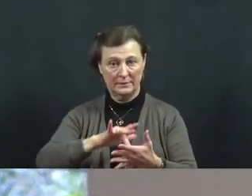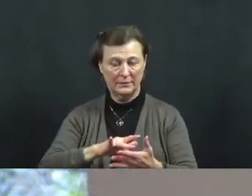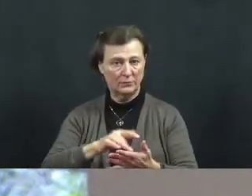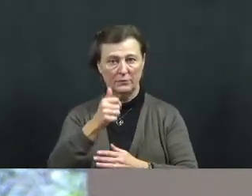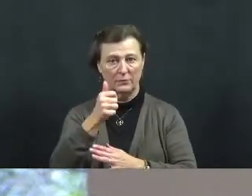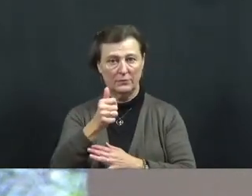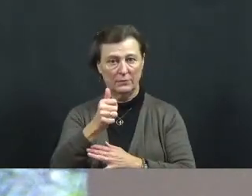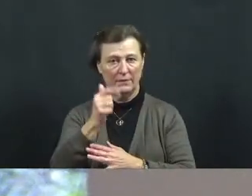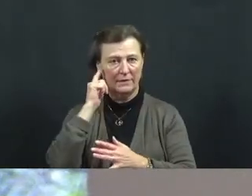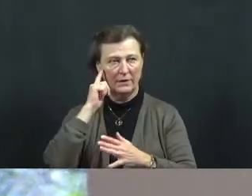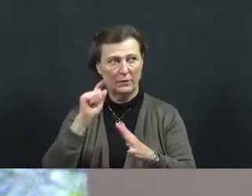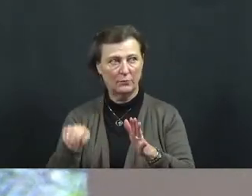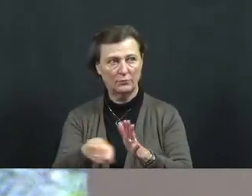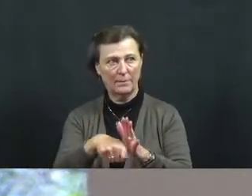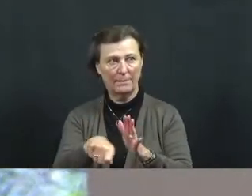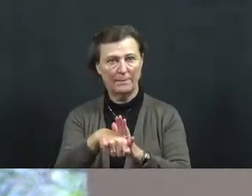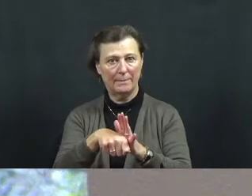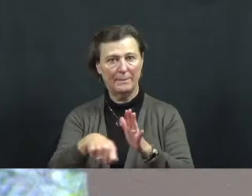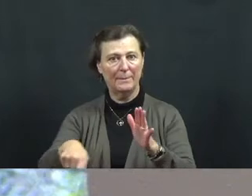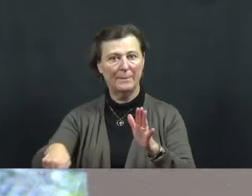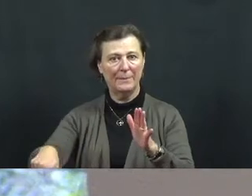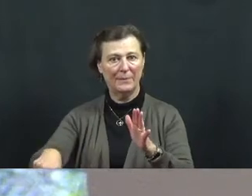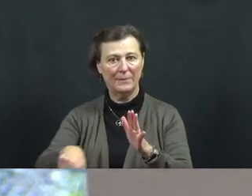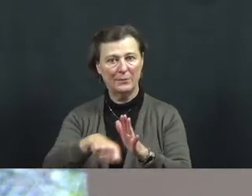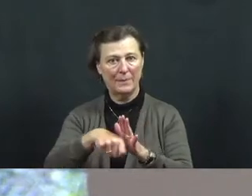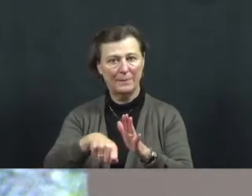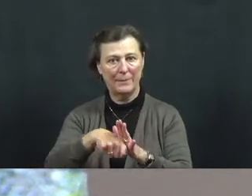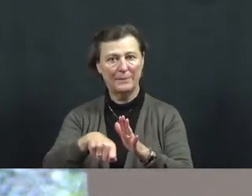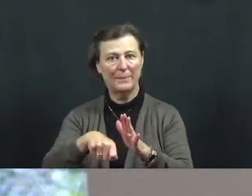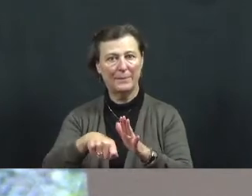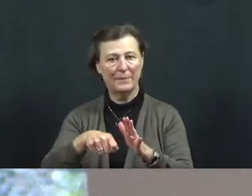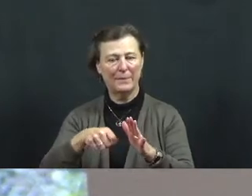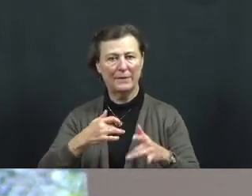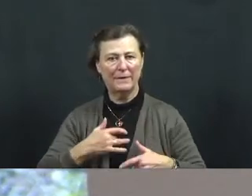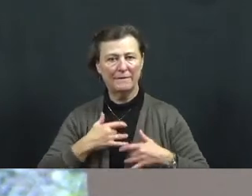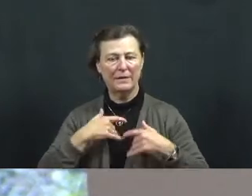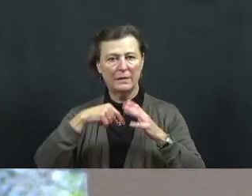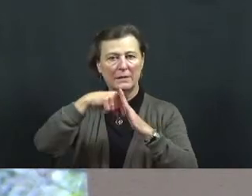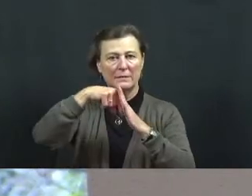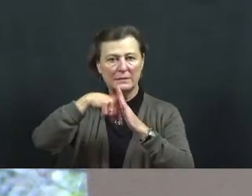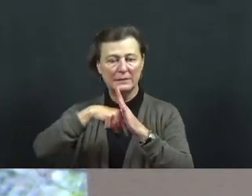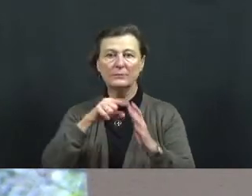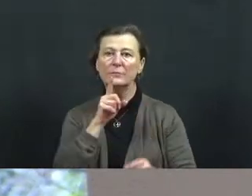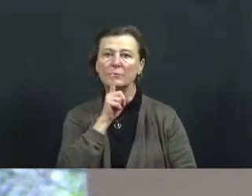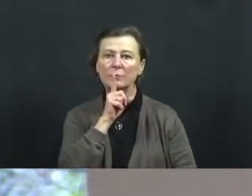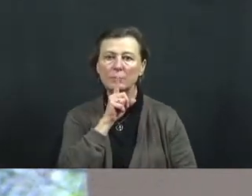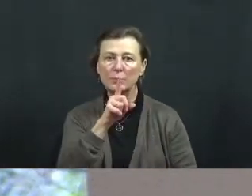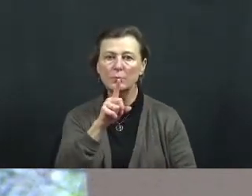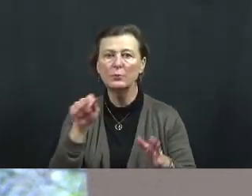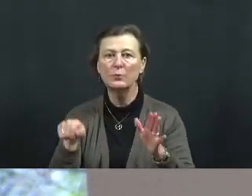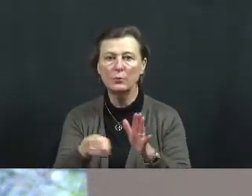See if you can feel the deeper sure rhythms of life.